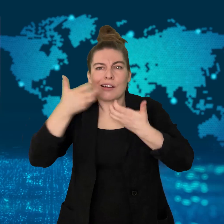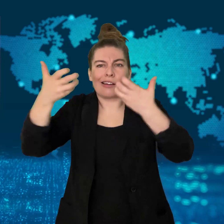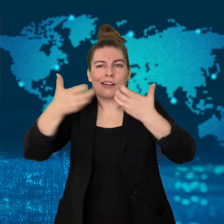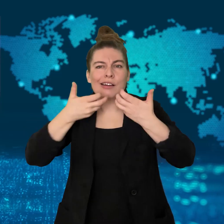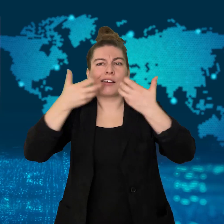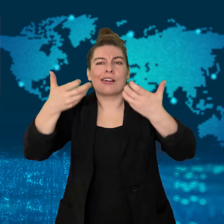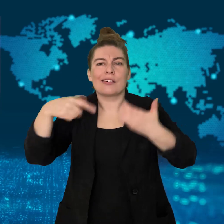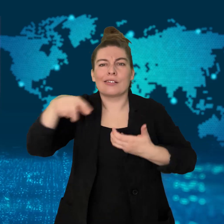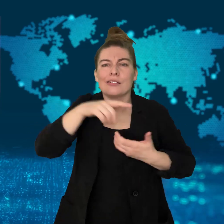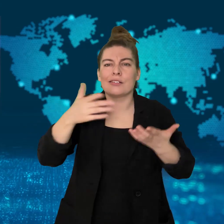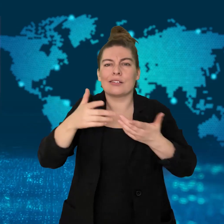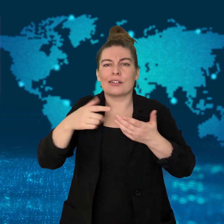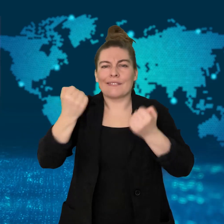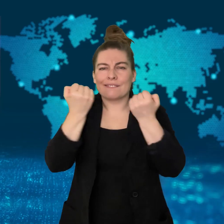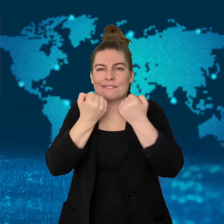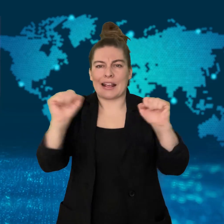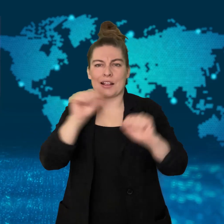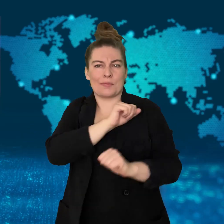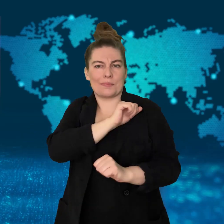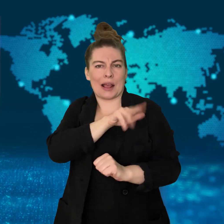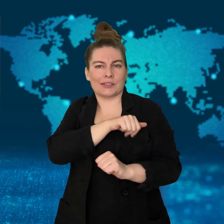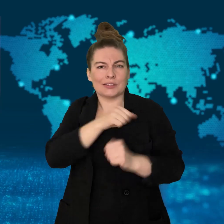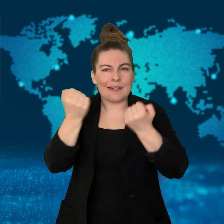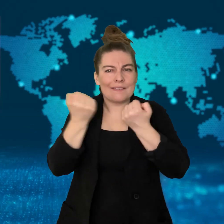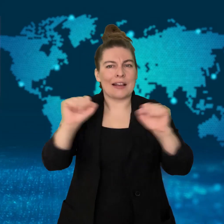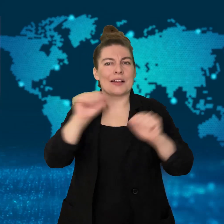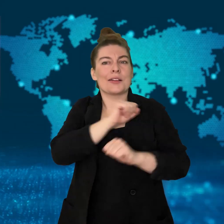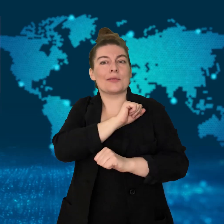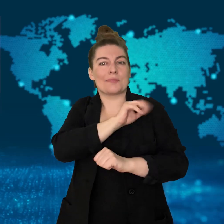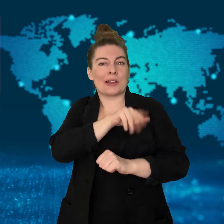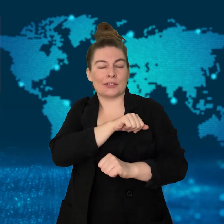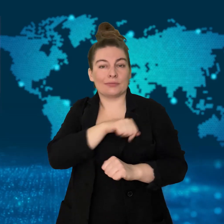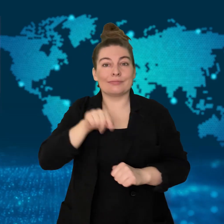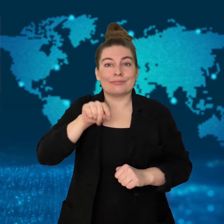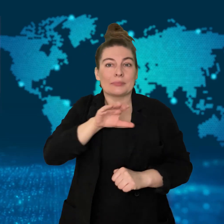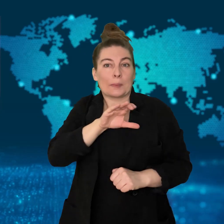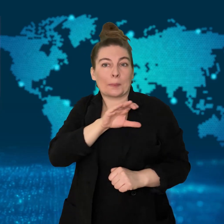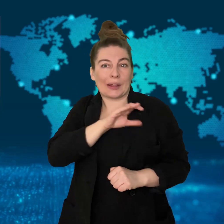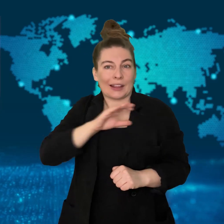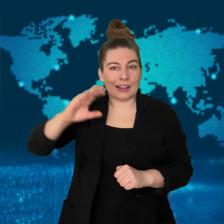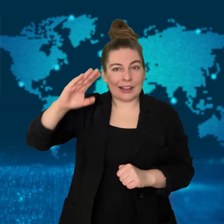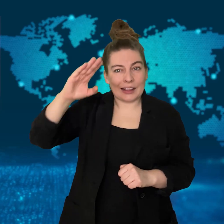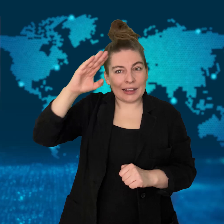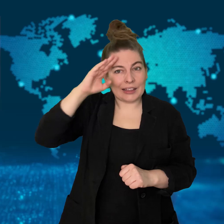the ground below.